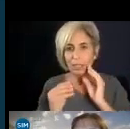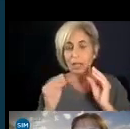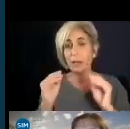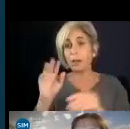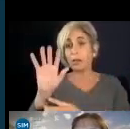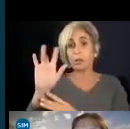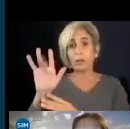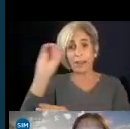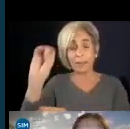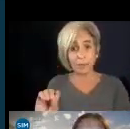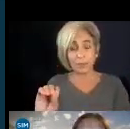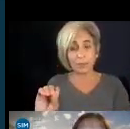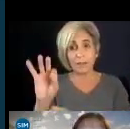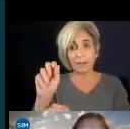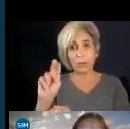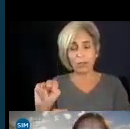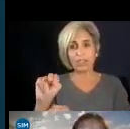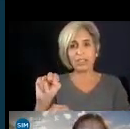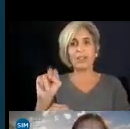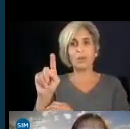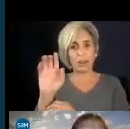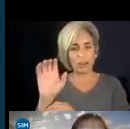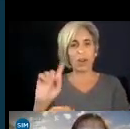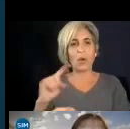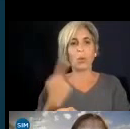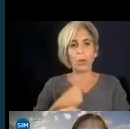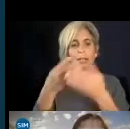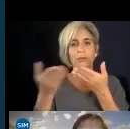of the Fortune 100 are clients. However, we do serve cross industries as